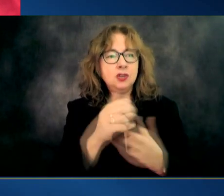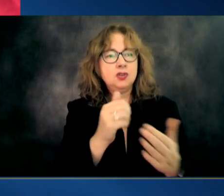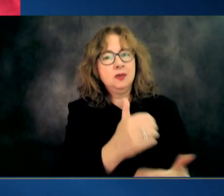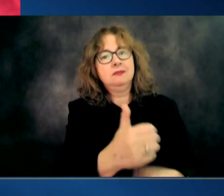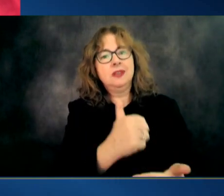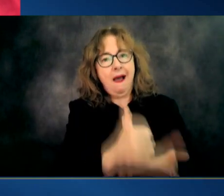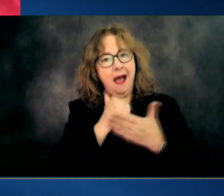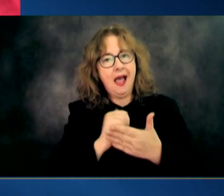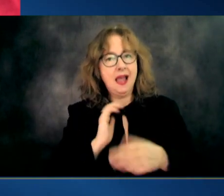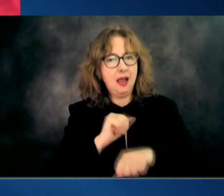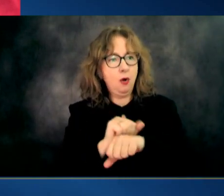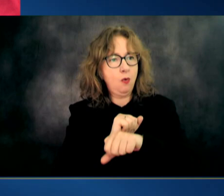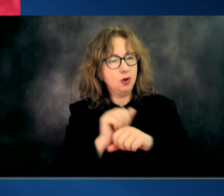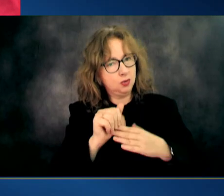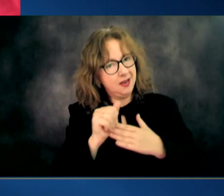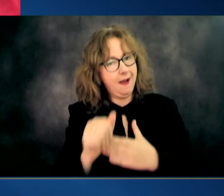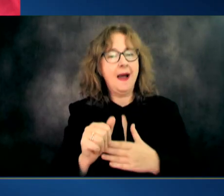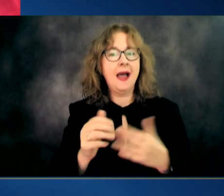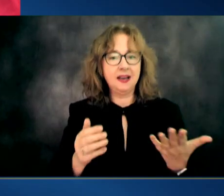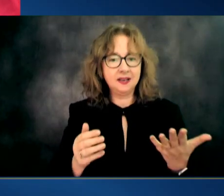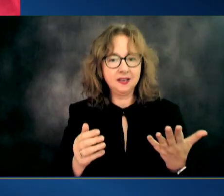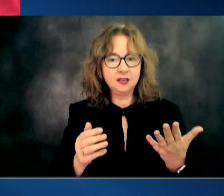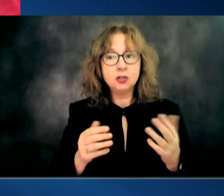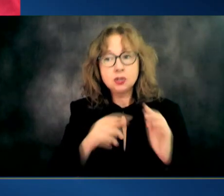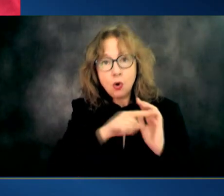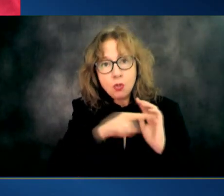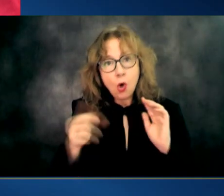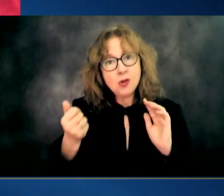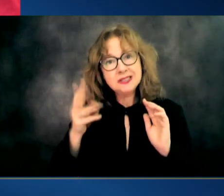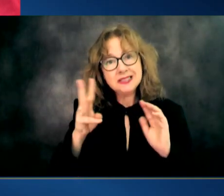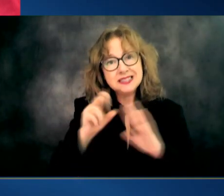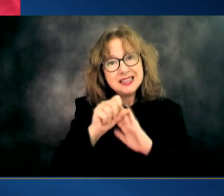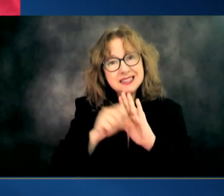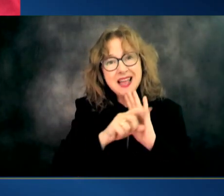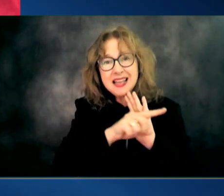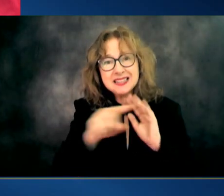in each of our states that participate in the program, the teams orchestrating the data